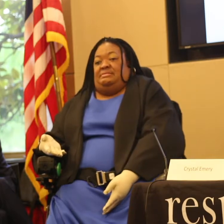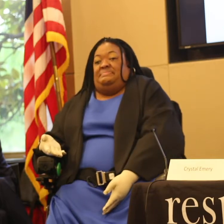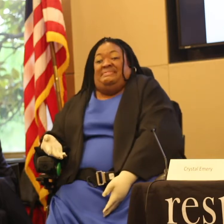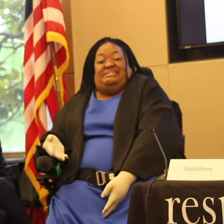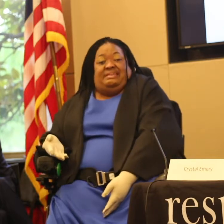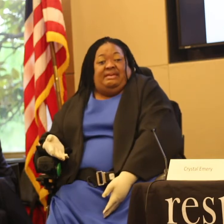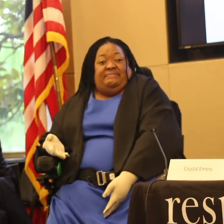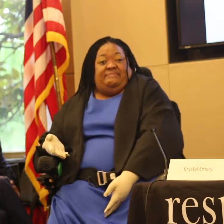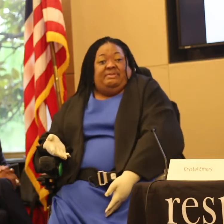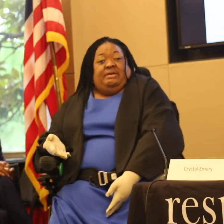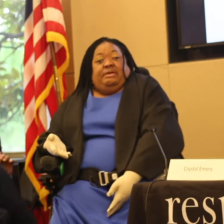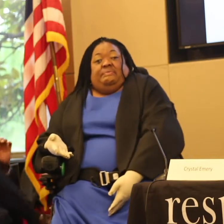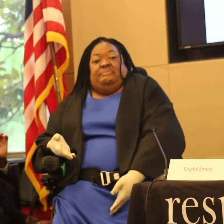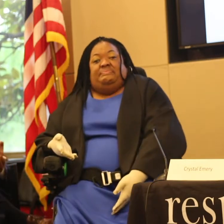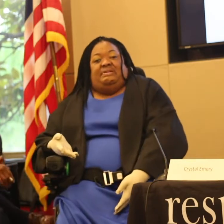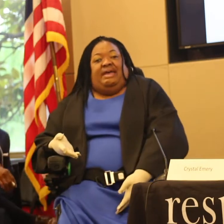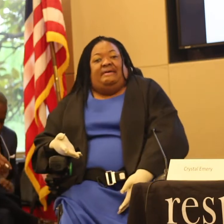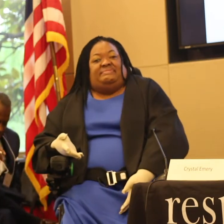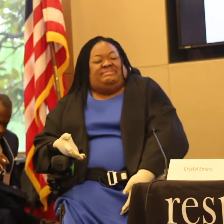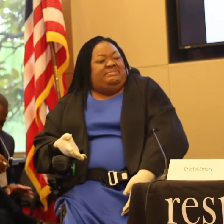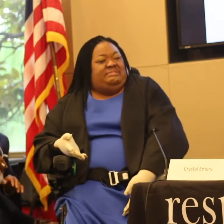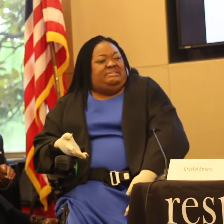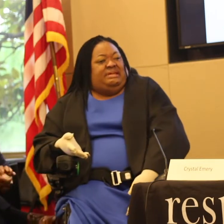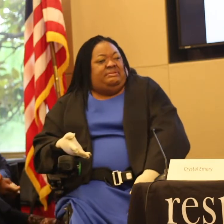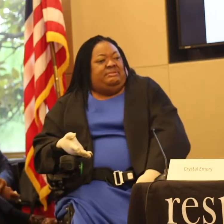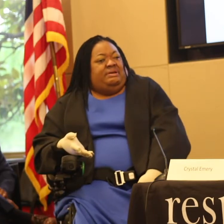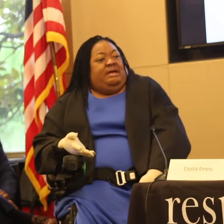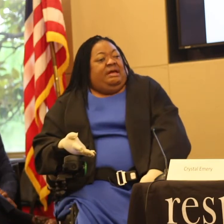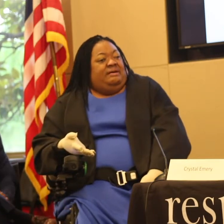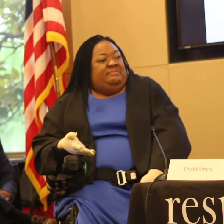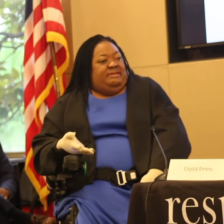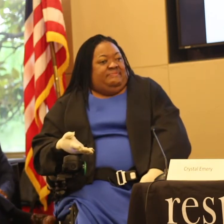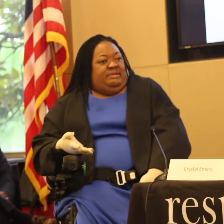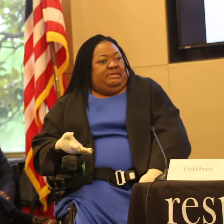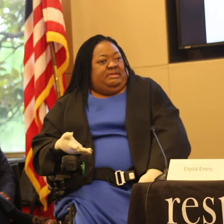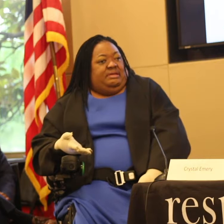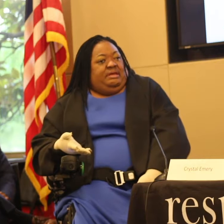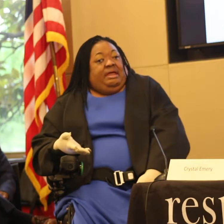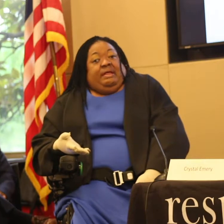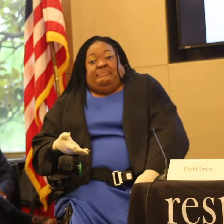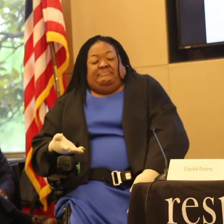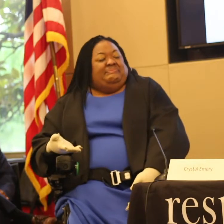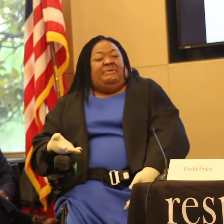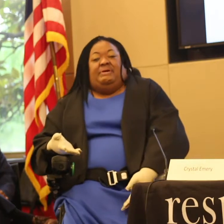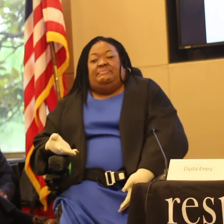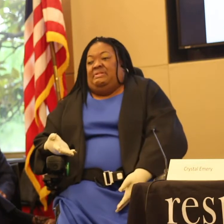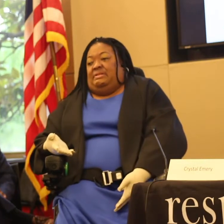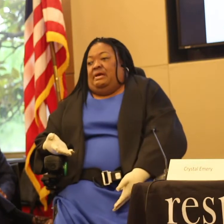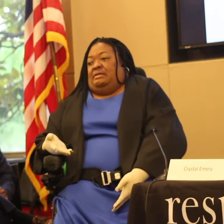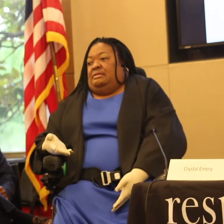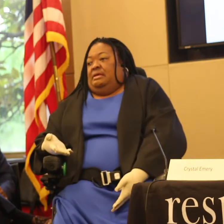to be safe we want to have a certain